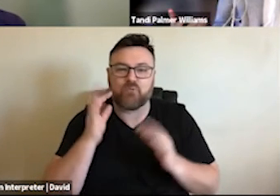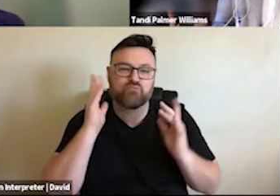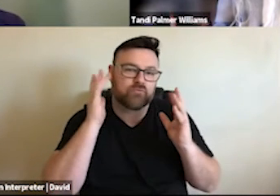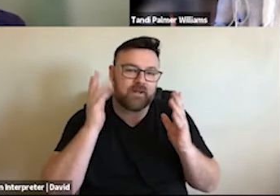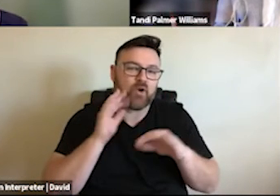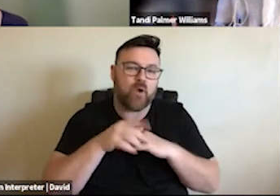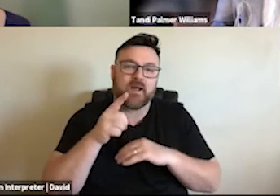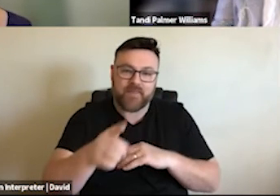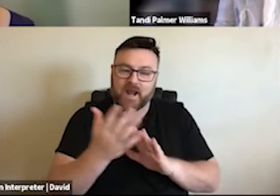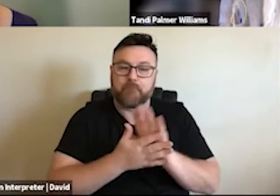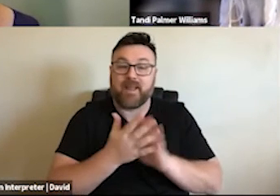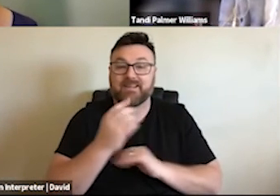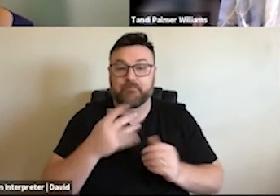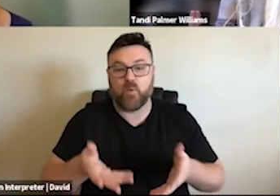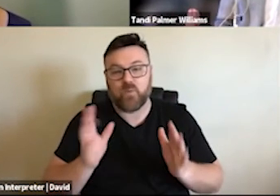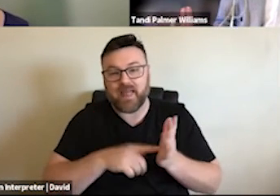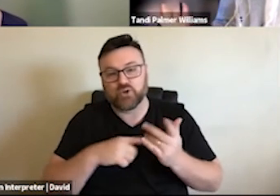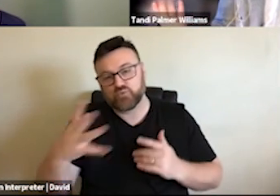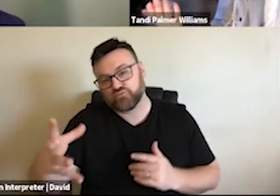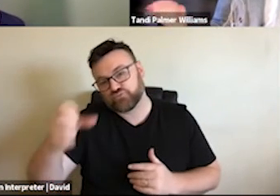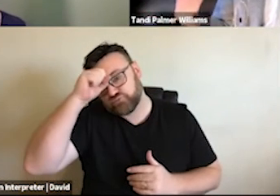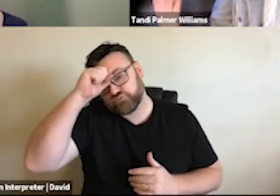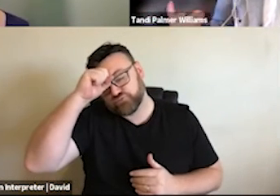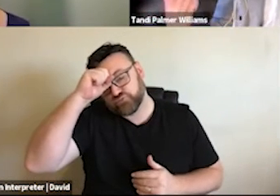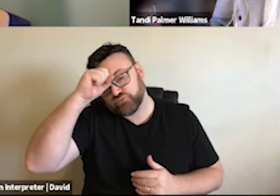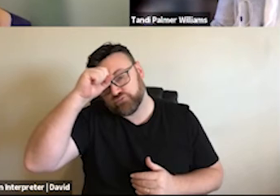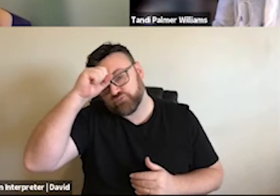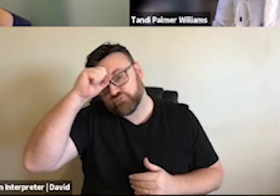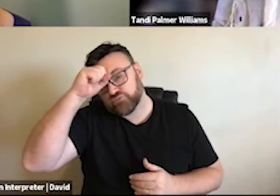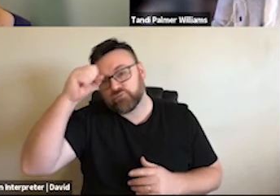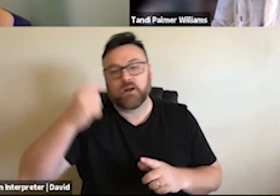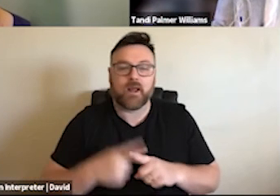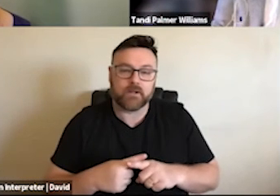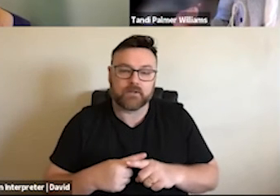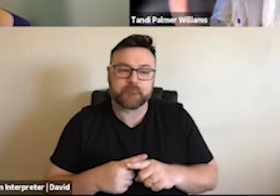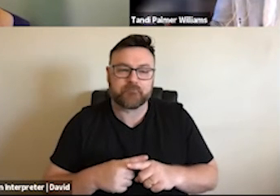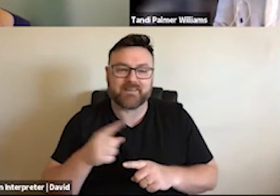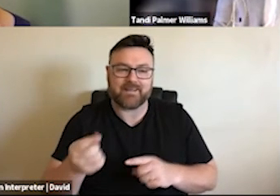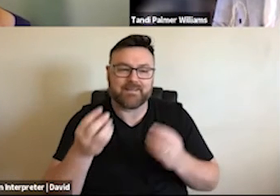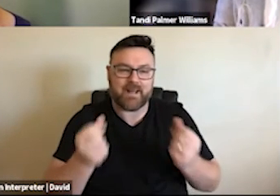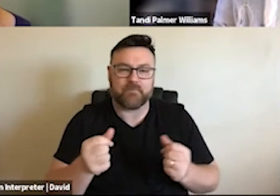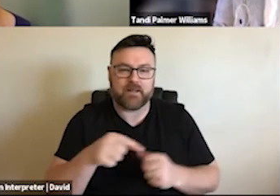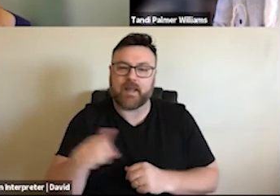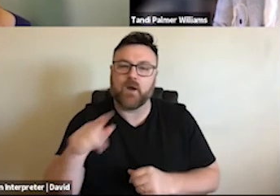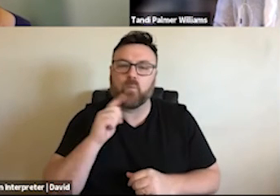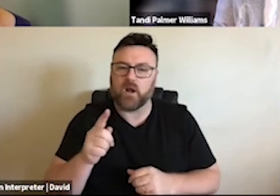they are more likely to remember it and it's something that's going to stick in their minds long-term.